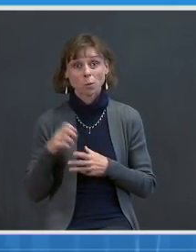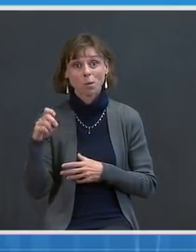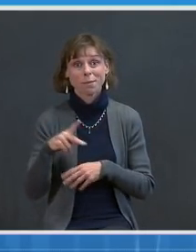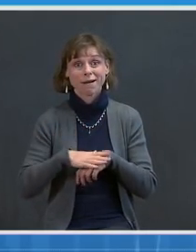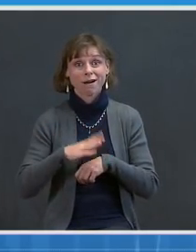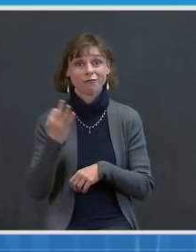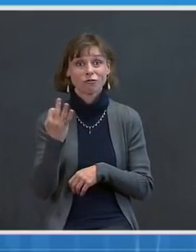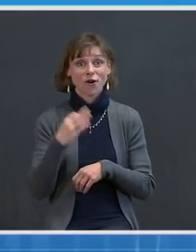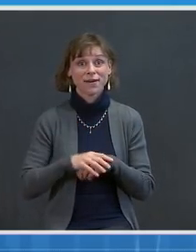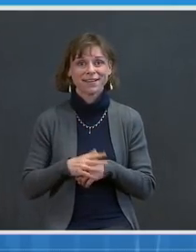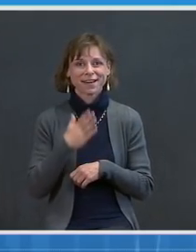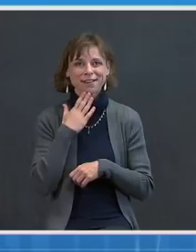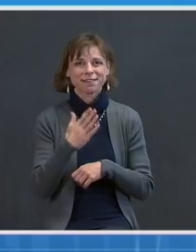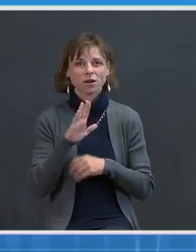And thank you all for your attendance.